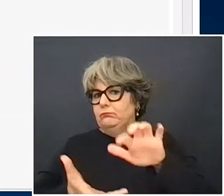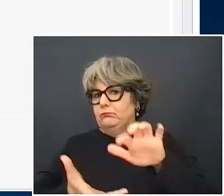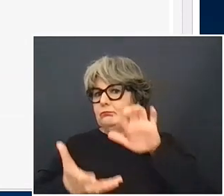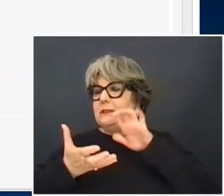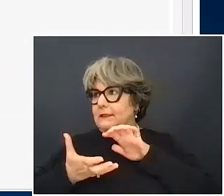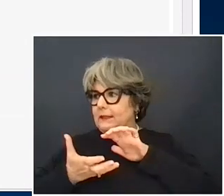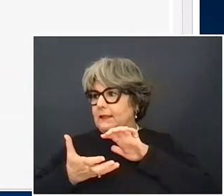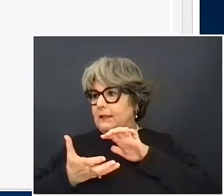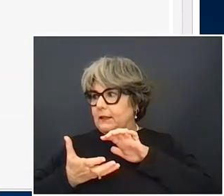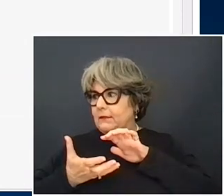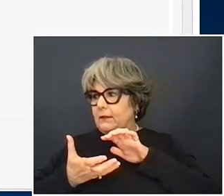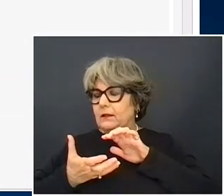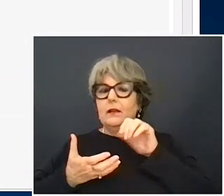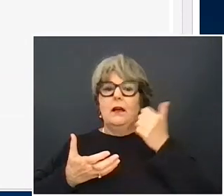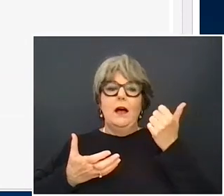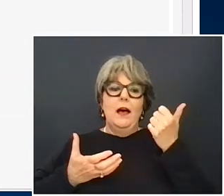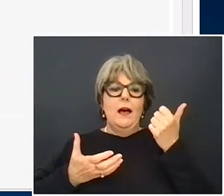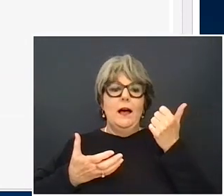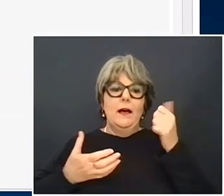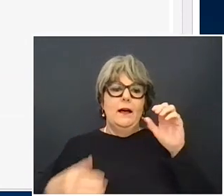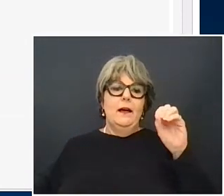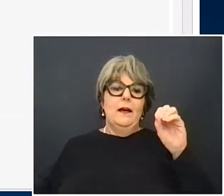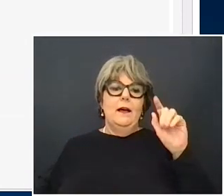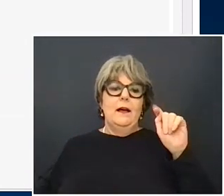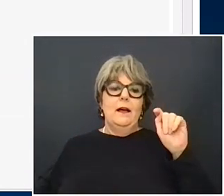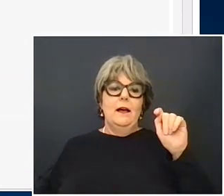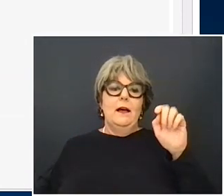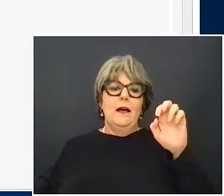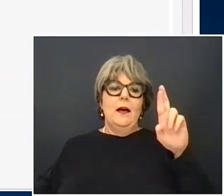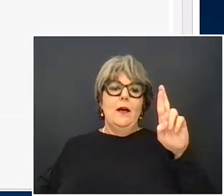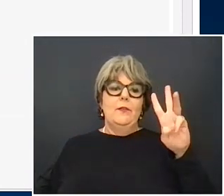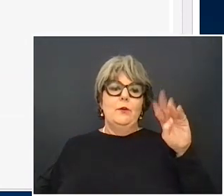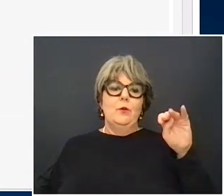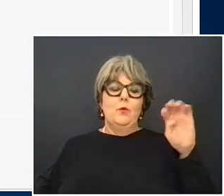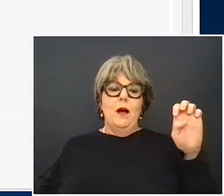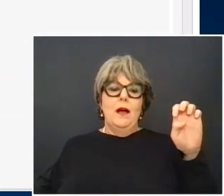observed or things that you- yeah, again,